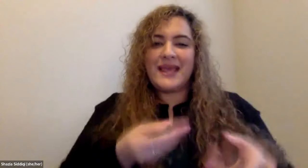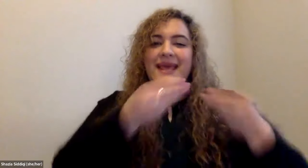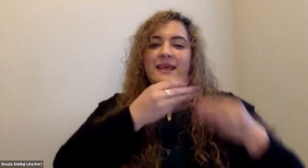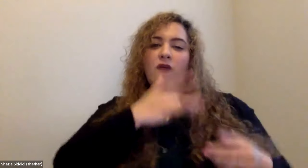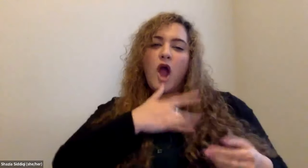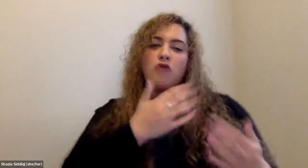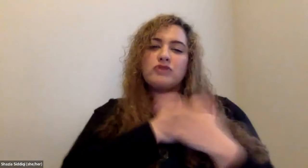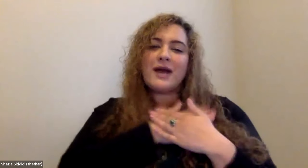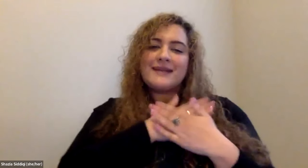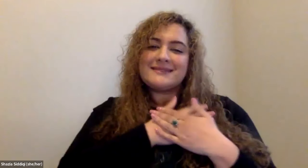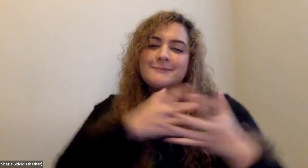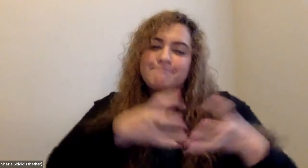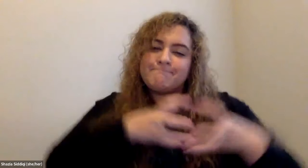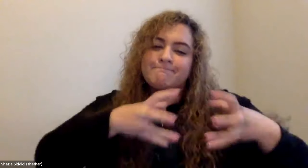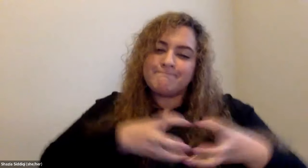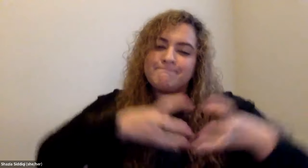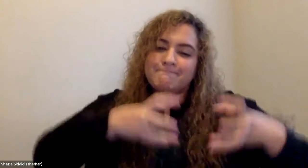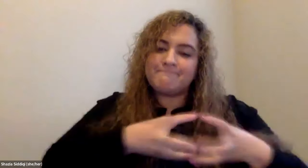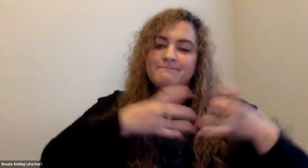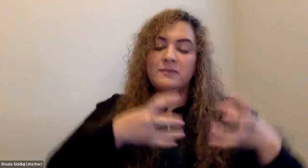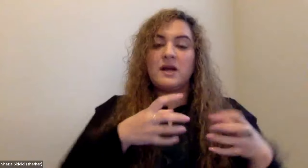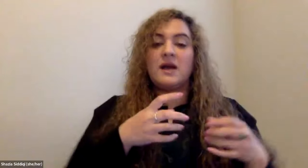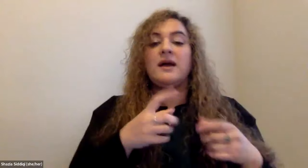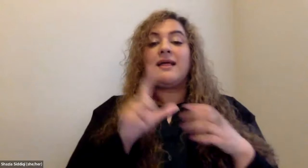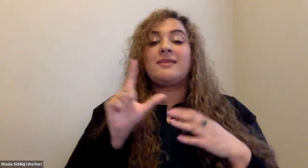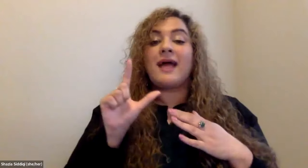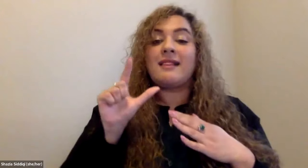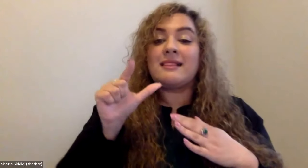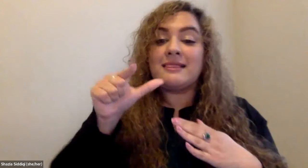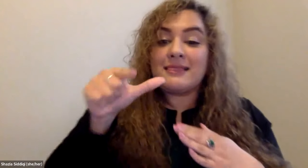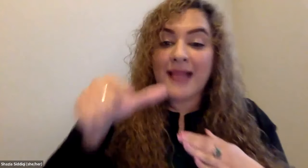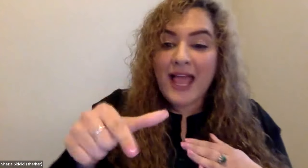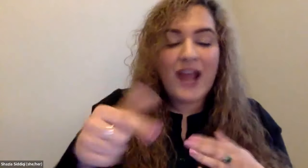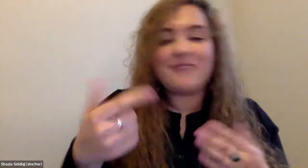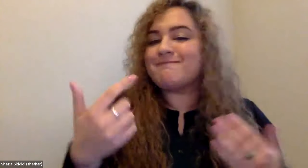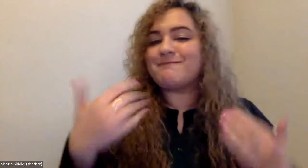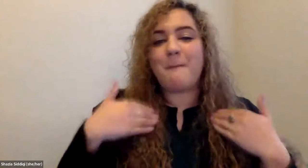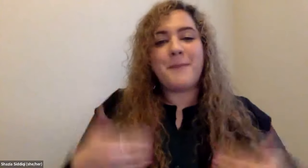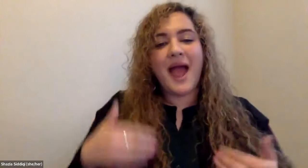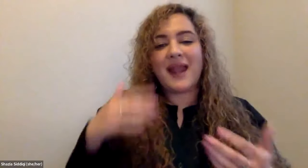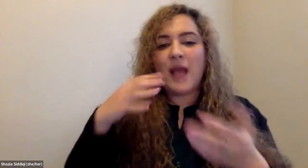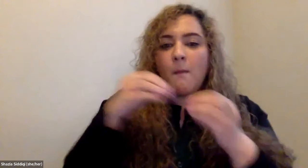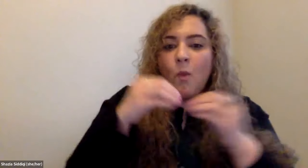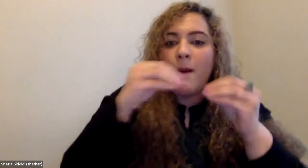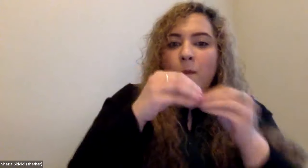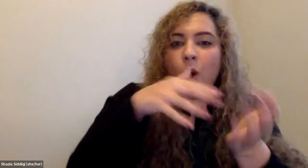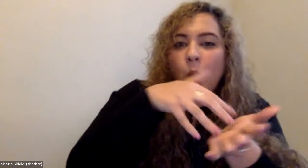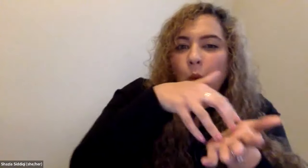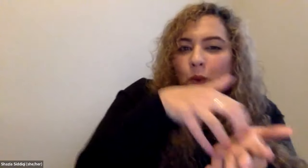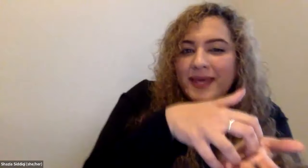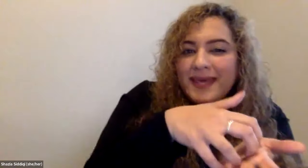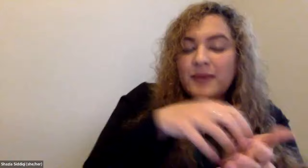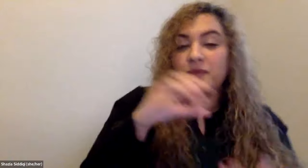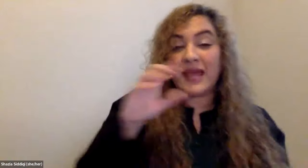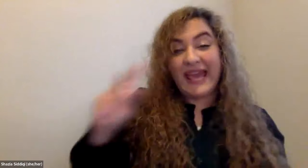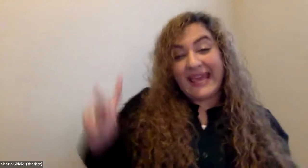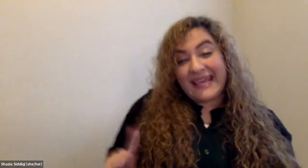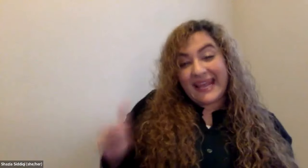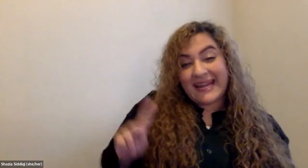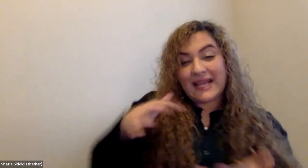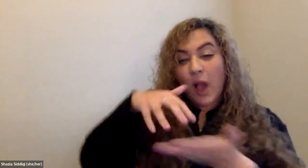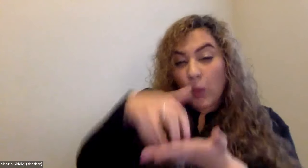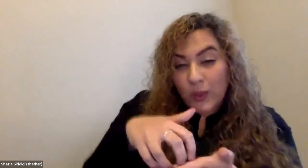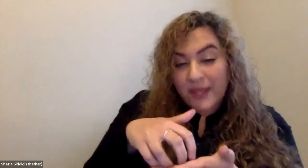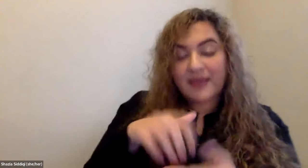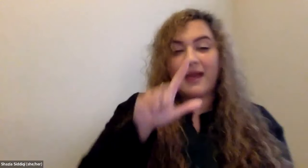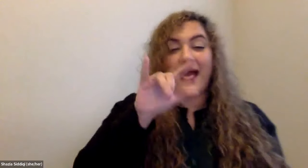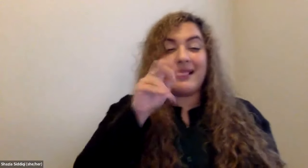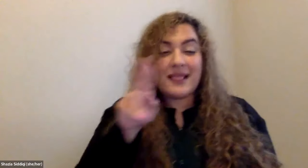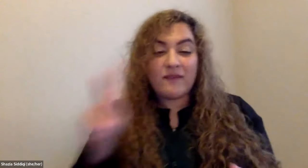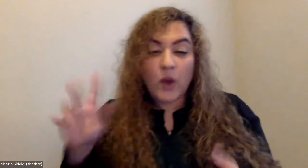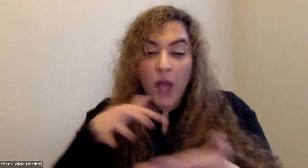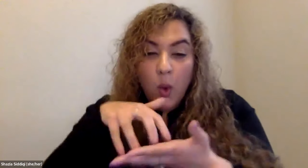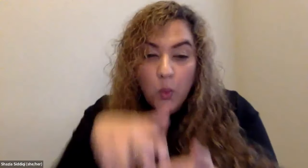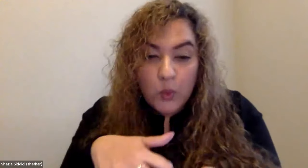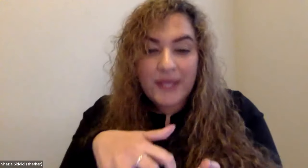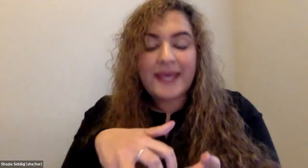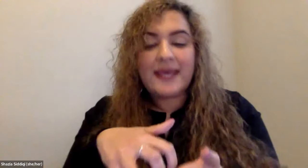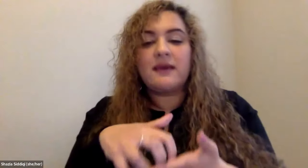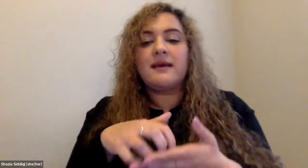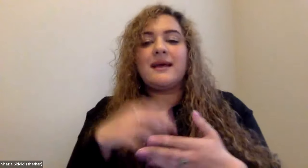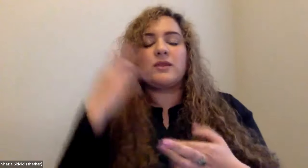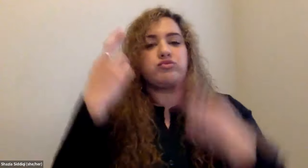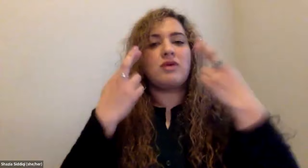Cristine Saunders: An aortic pump just to give his heart arrest, so it didn't have to work so hard and then later his body just got weaker and weaker his kidneys became weak his liver became weak.